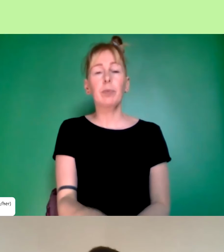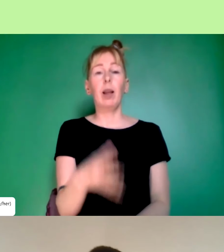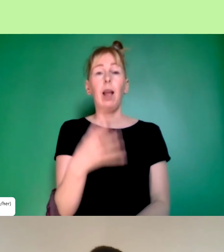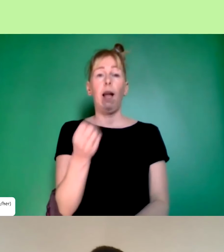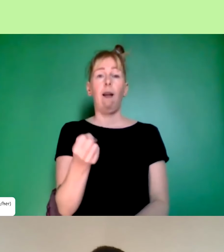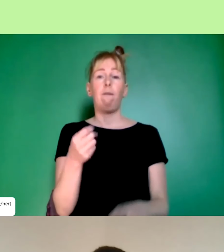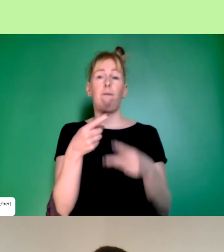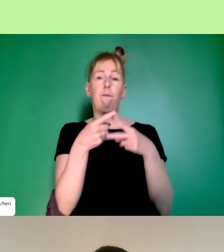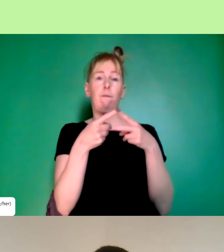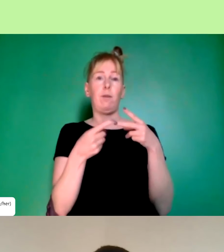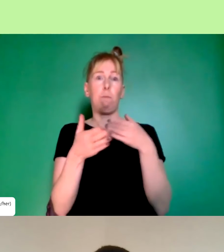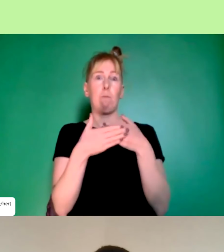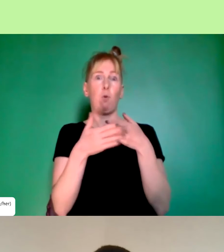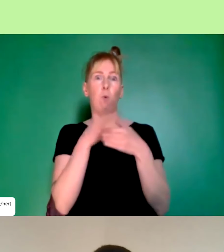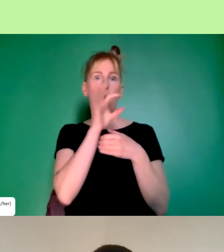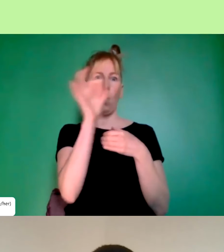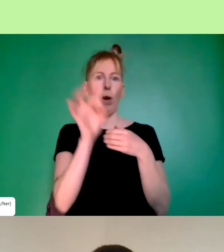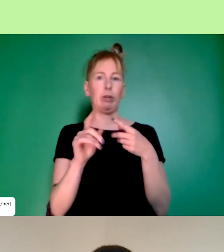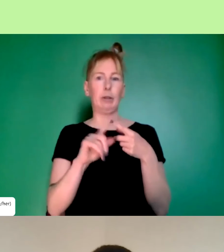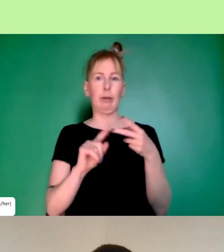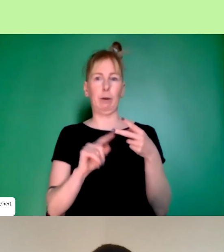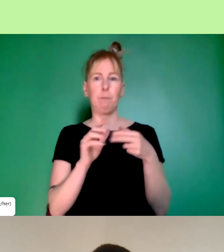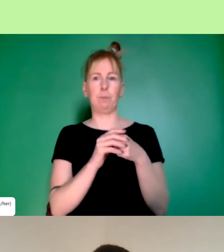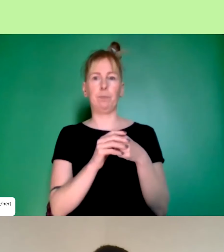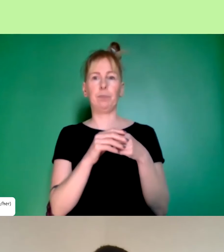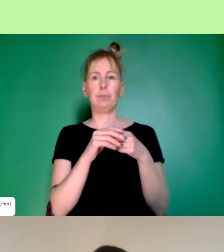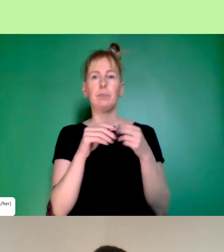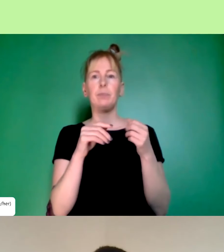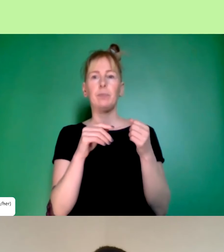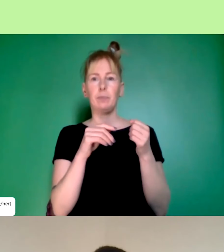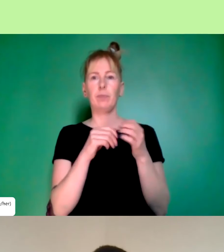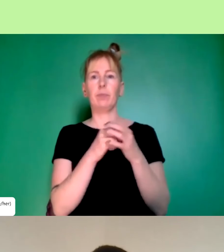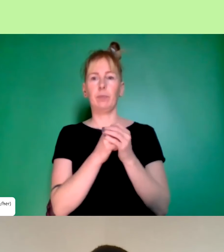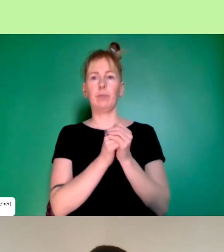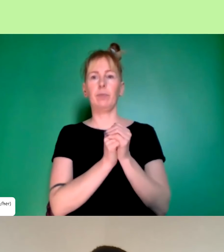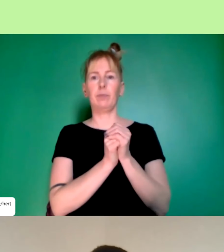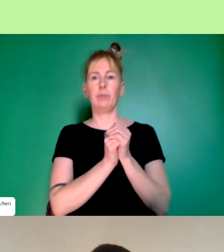And then we'll see. So Linda Devo says, “how do we decolonize when steeped in it, it's